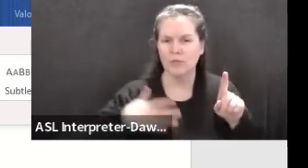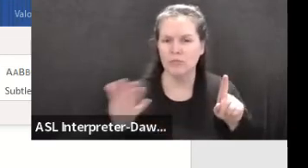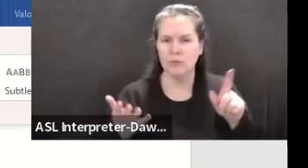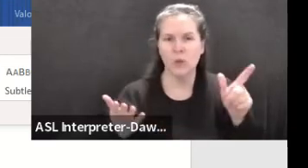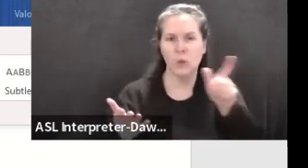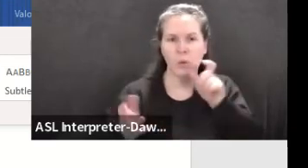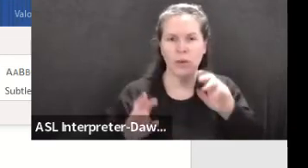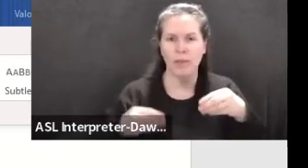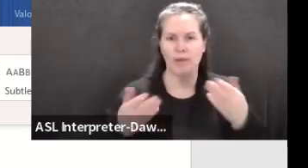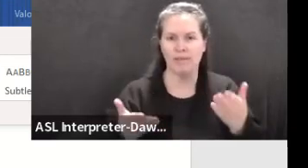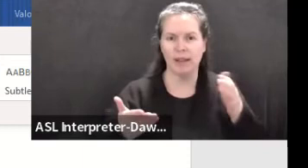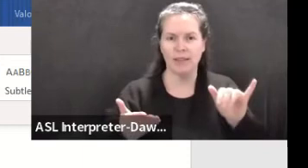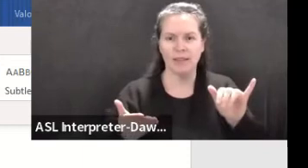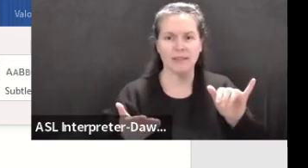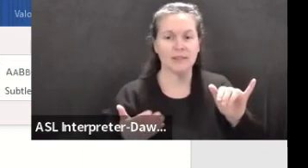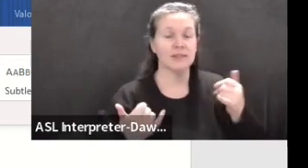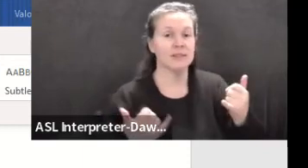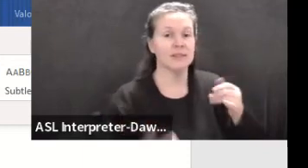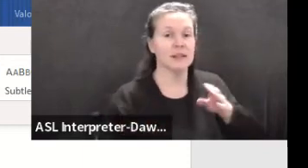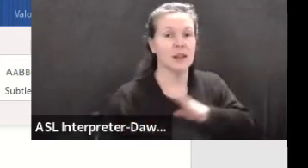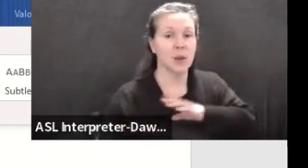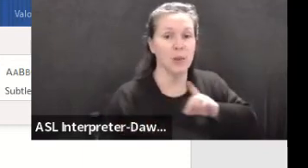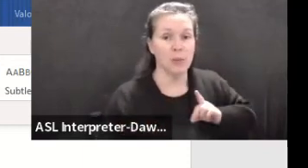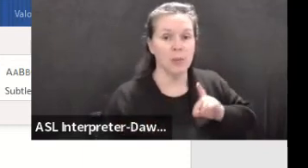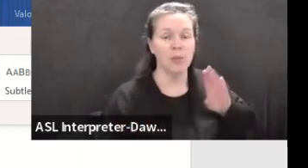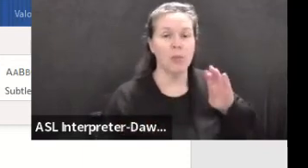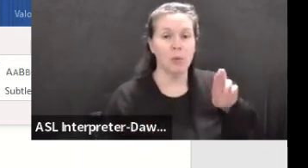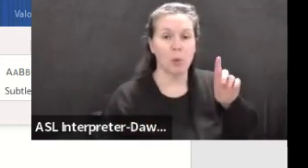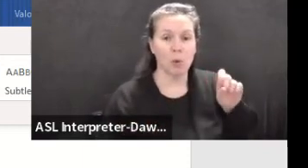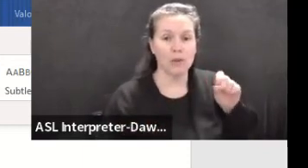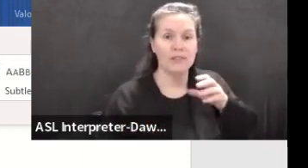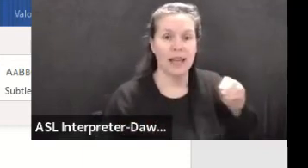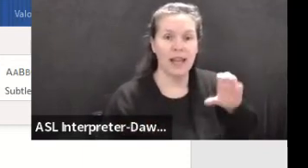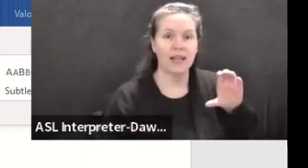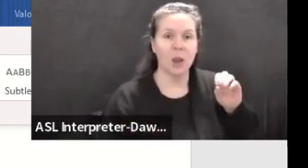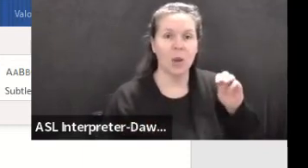Now, boards and commissions, they're their own rule making authority.